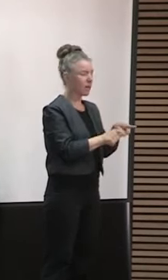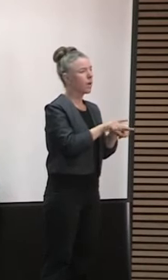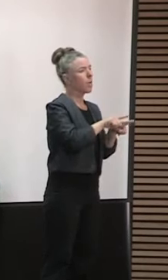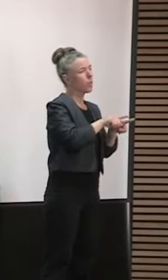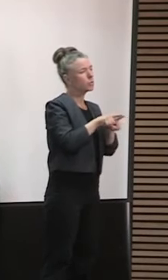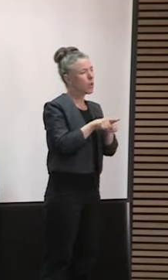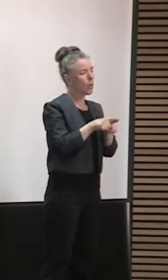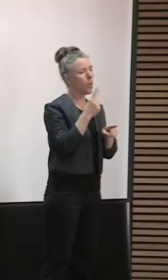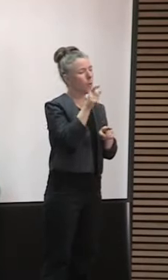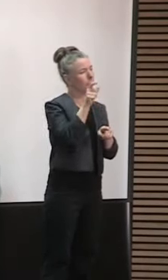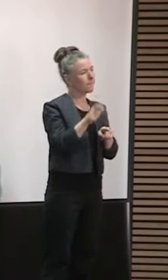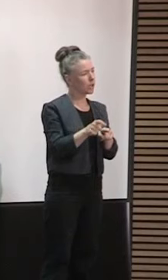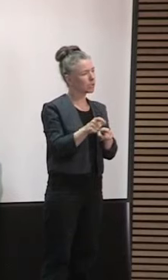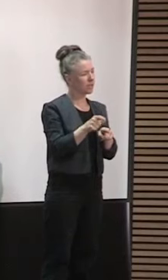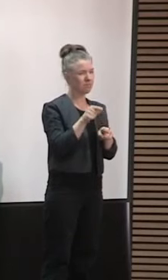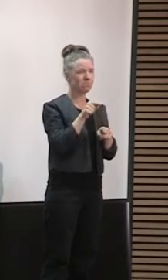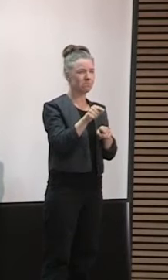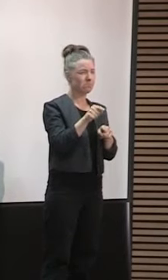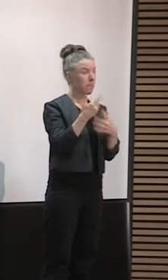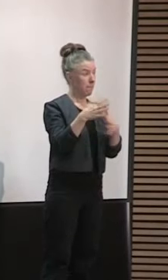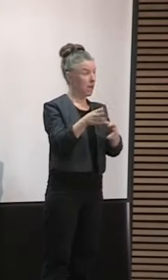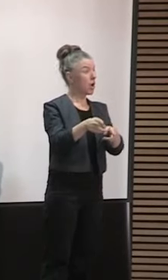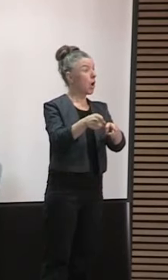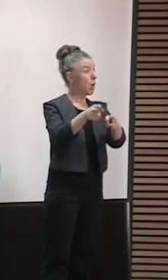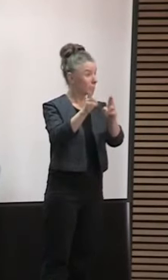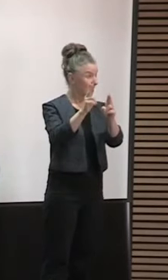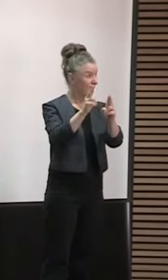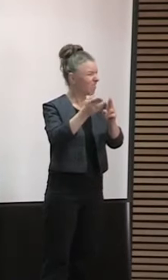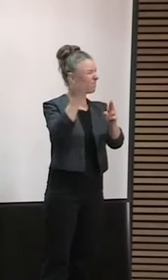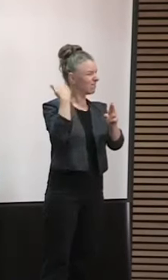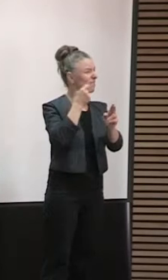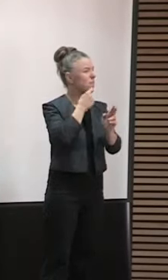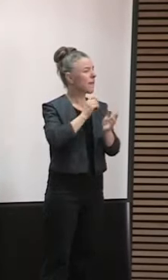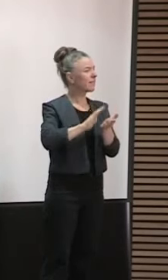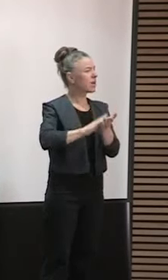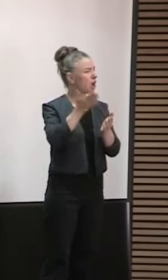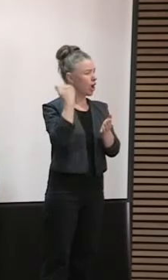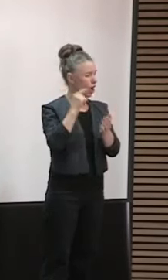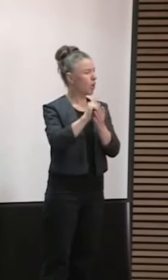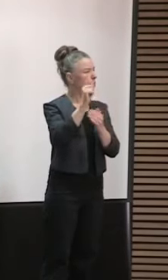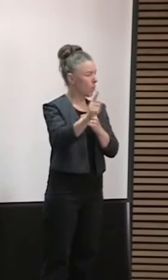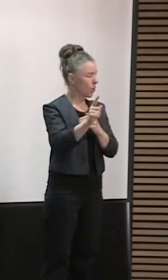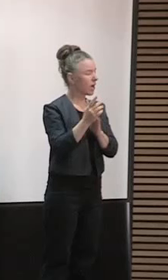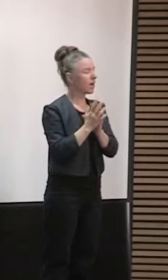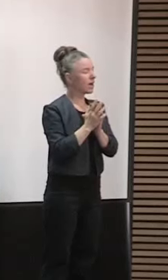that those employers take into account in their negotiations. In general, the government